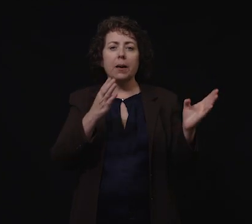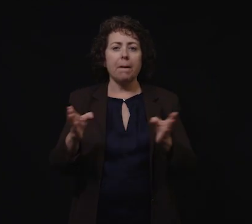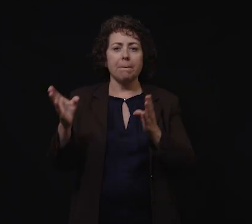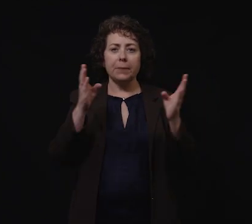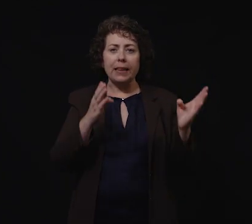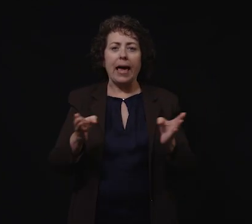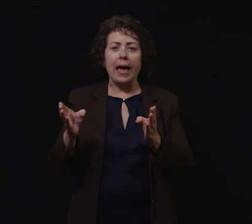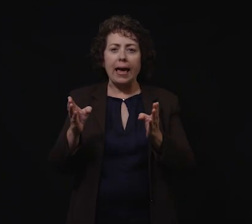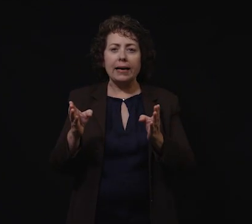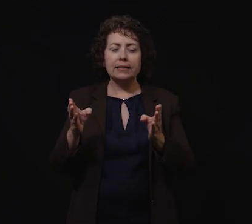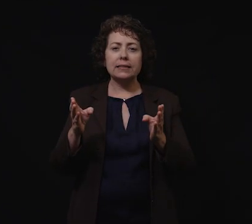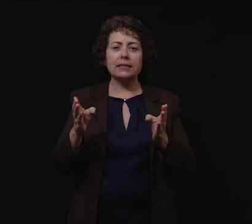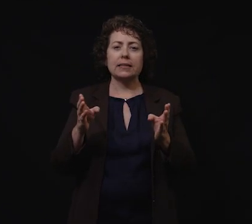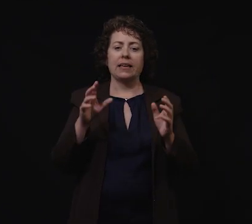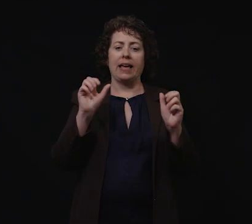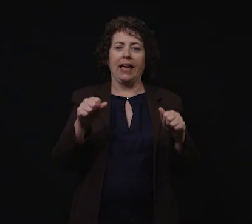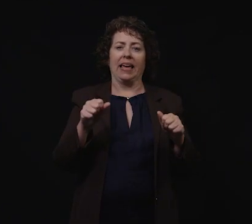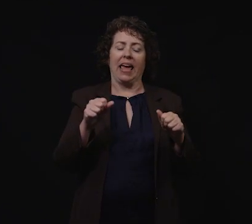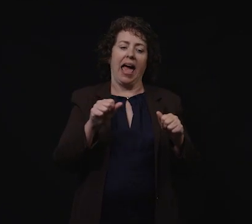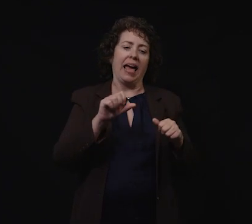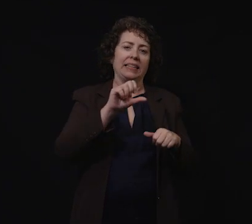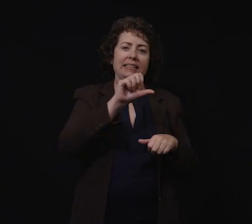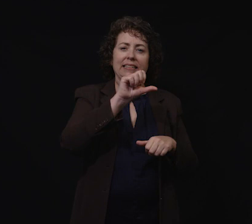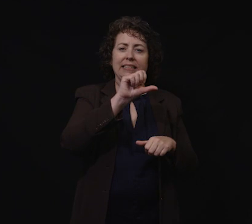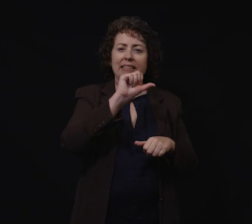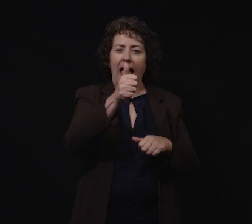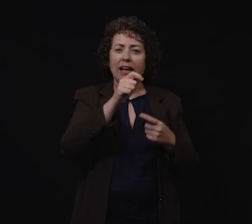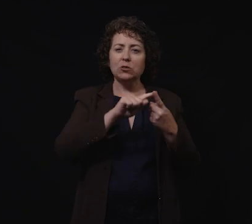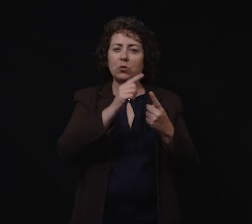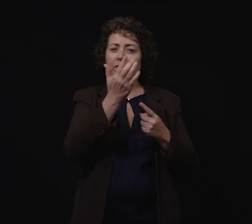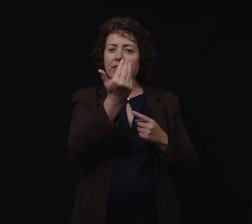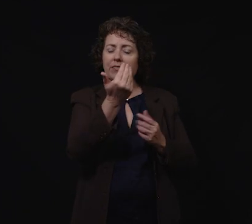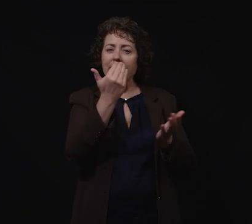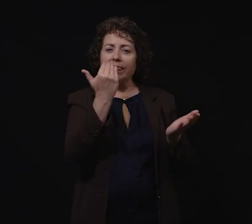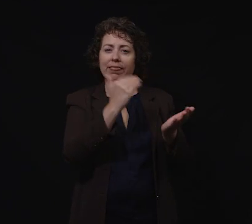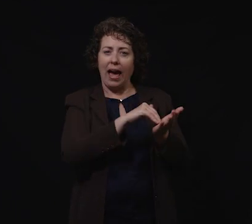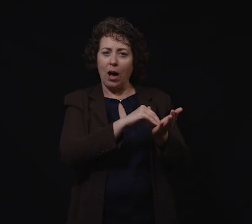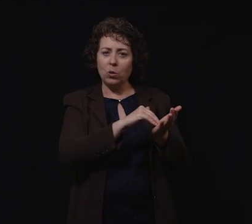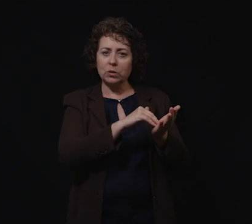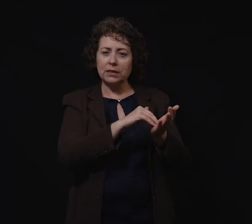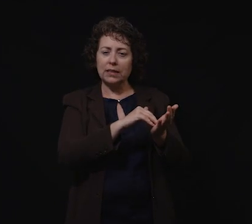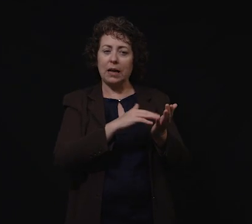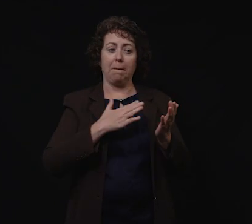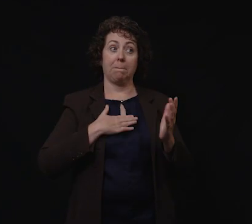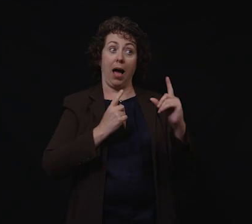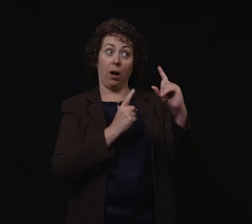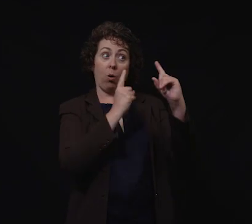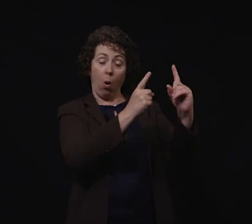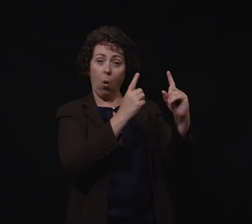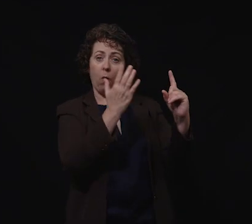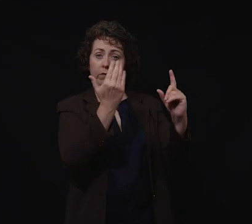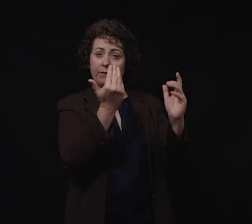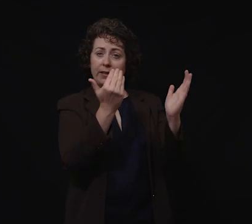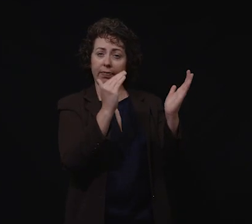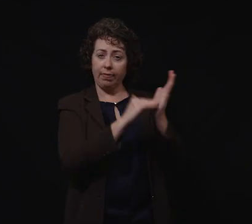They could shelter between ten and fifteen thousand. My goal would be fifteen thousand. It's hard to do